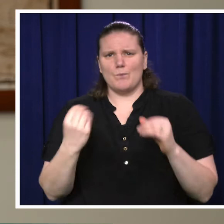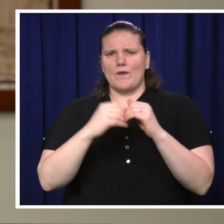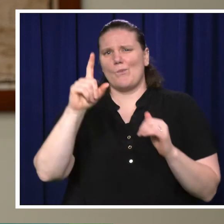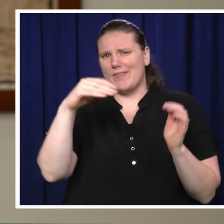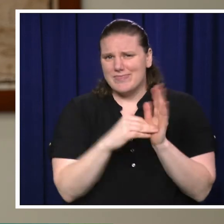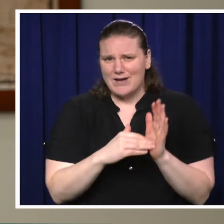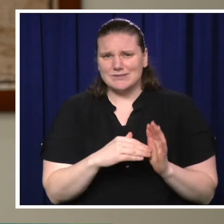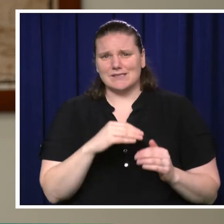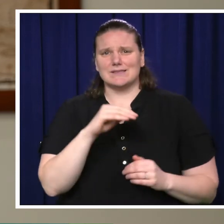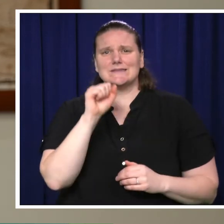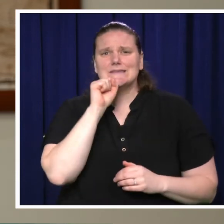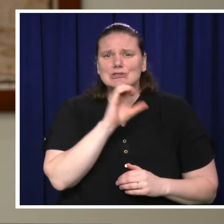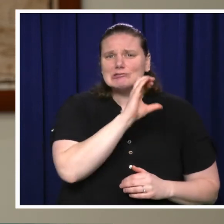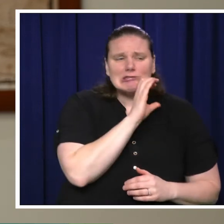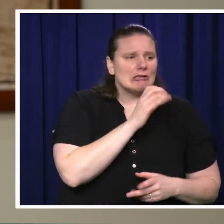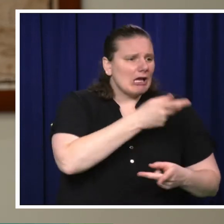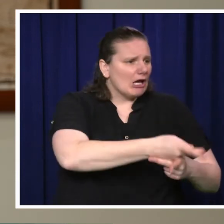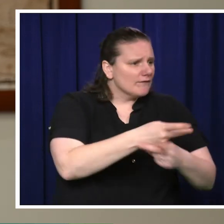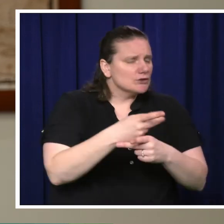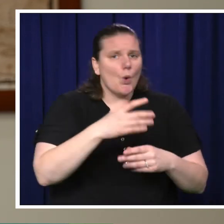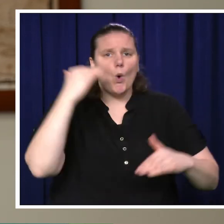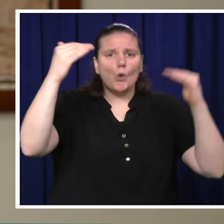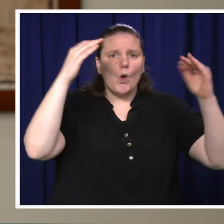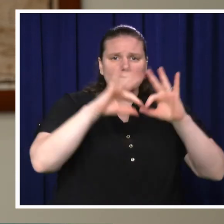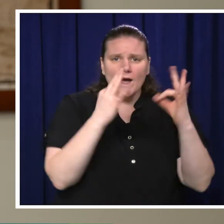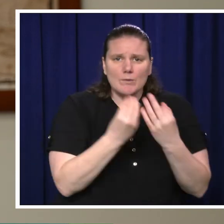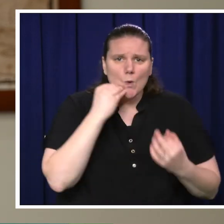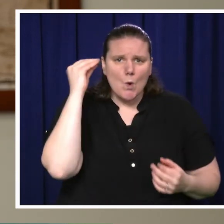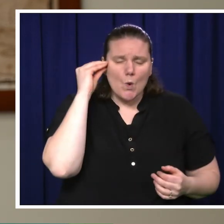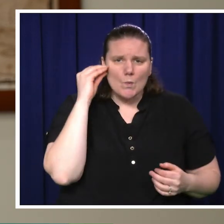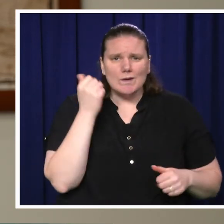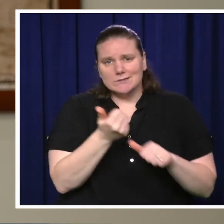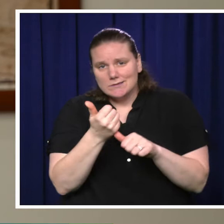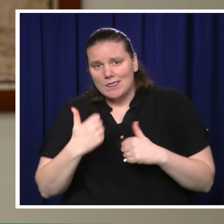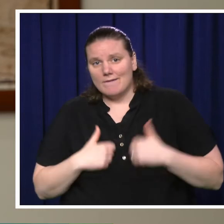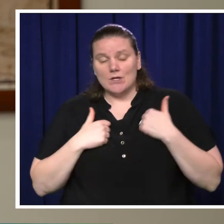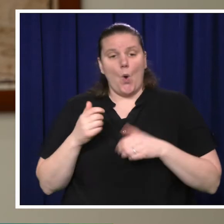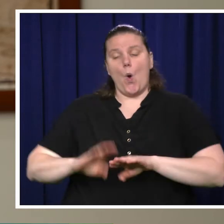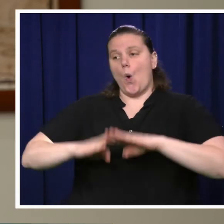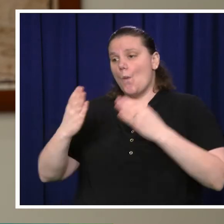They vaccinated more than 1,000 Seniors and caregivers in adult family homes and assisted living facilities.